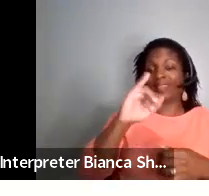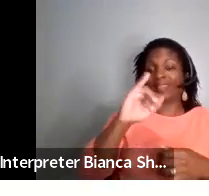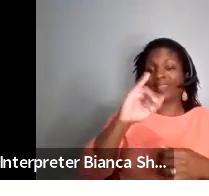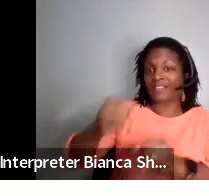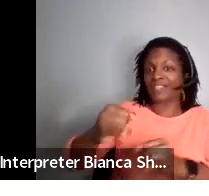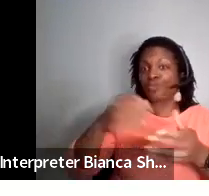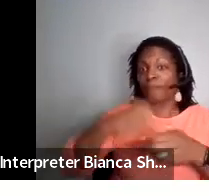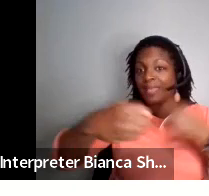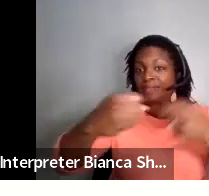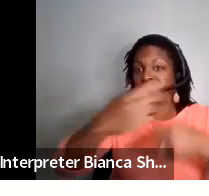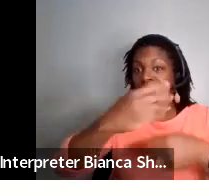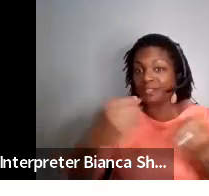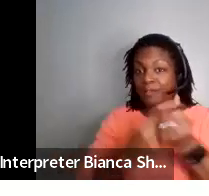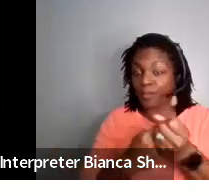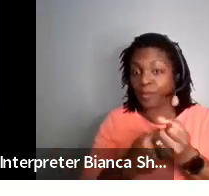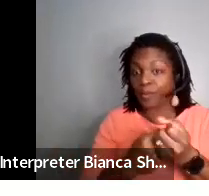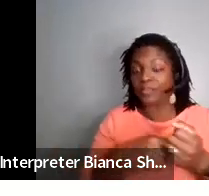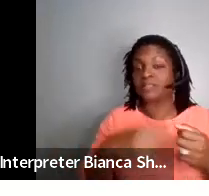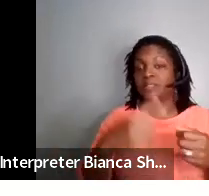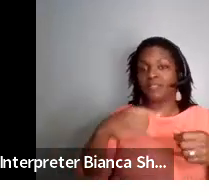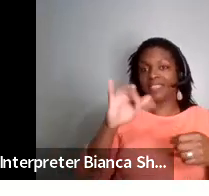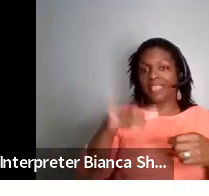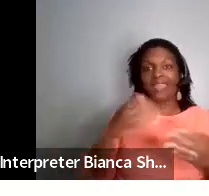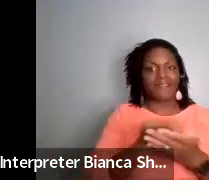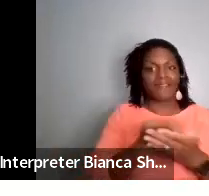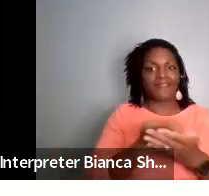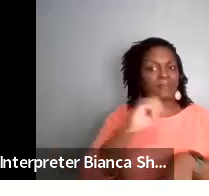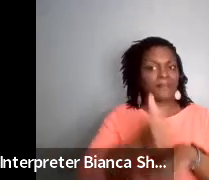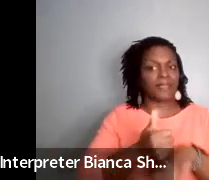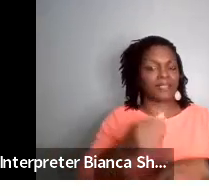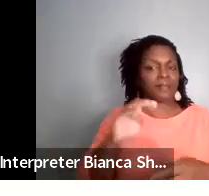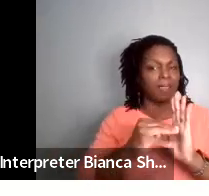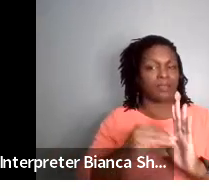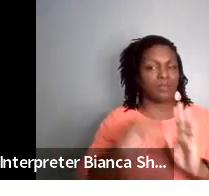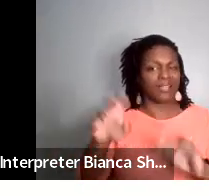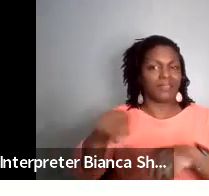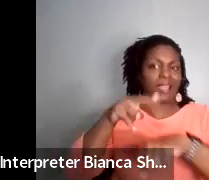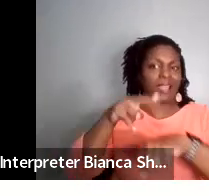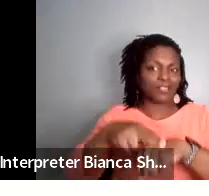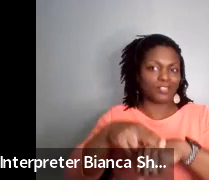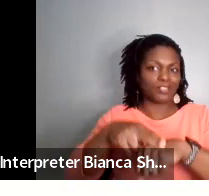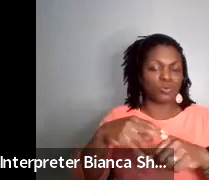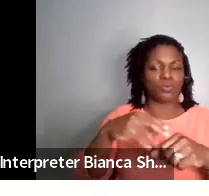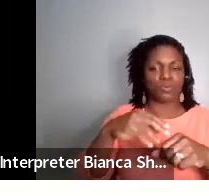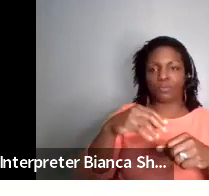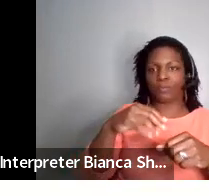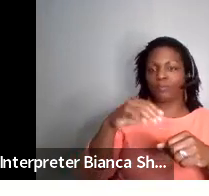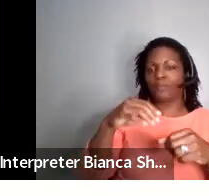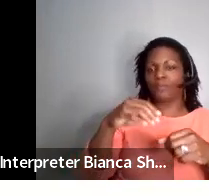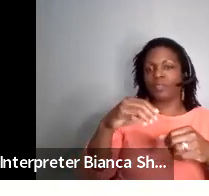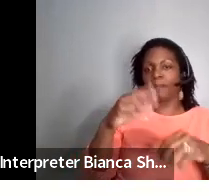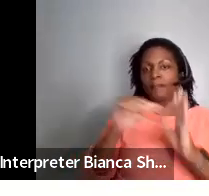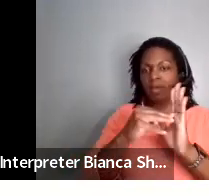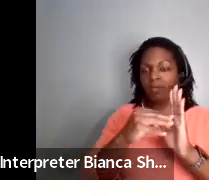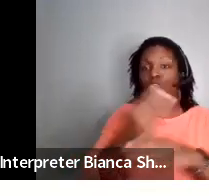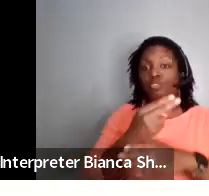That is a national and international evidence, based model of supported employment for end of with mental illness and other behavioral health conditions.